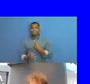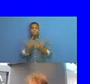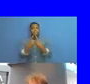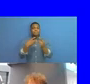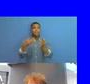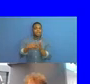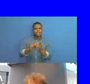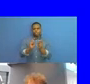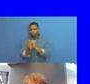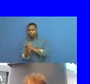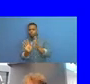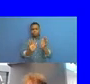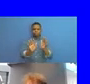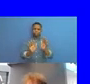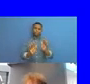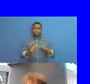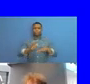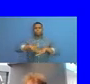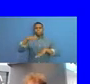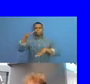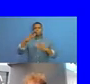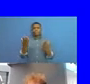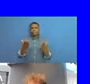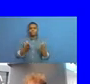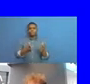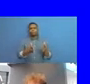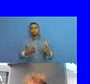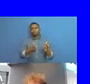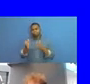come to a common conclusion, and also do the exercise.